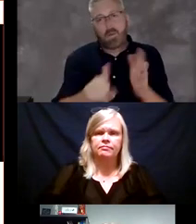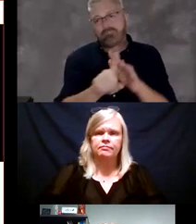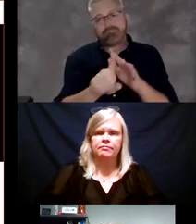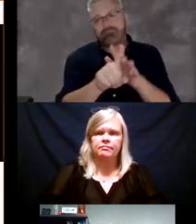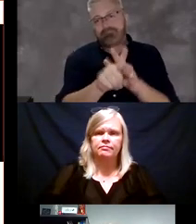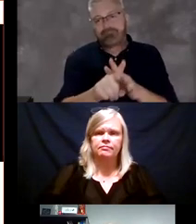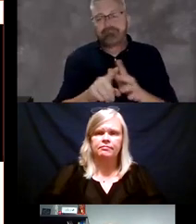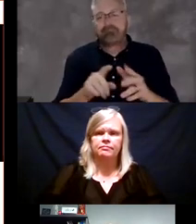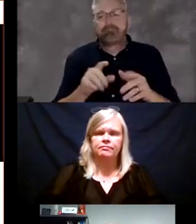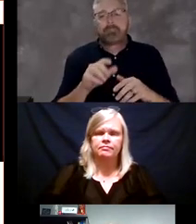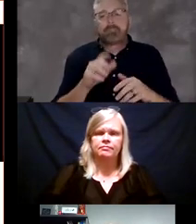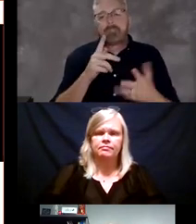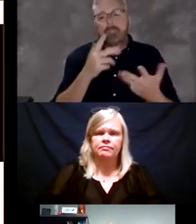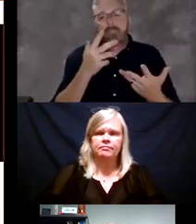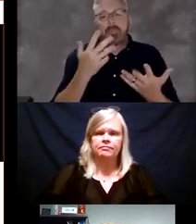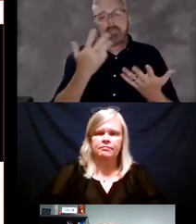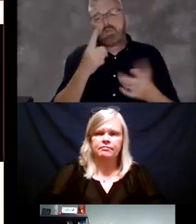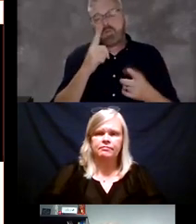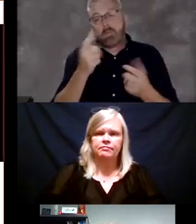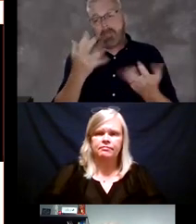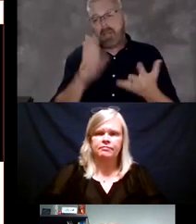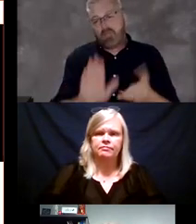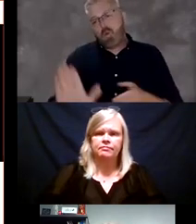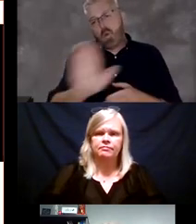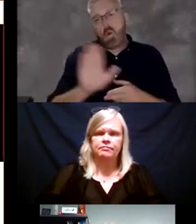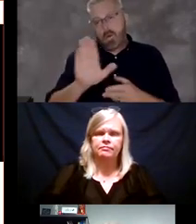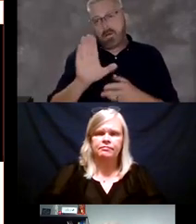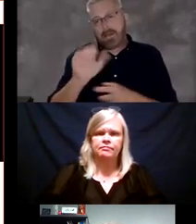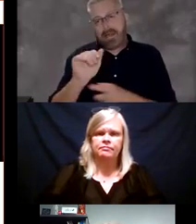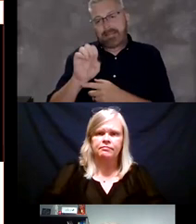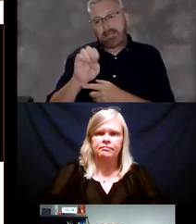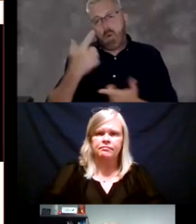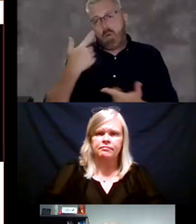UNFORTUNATELY, TO A LOT OF THE CASES THAT YOU AND WE TALK ABOUT